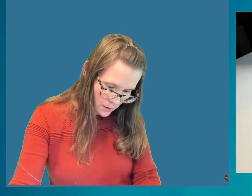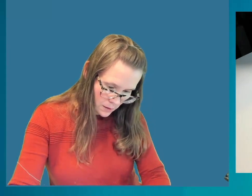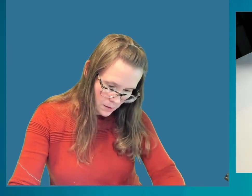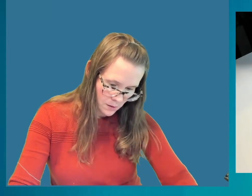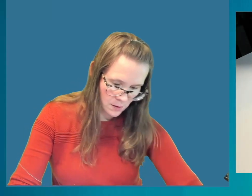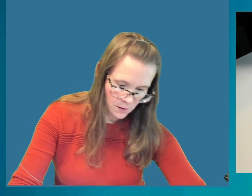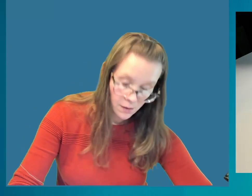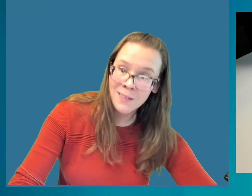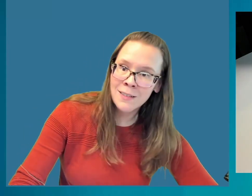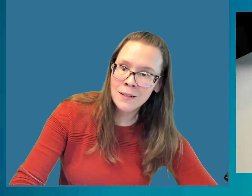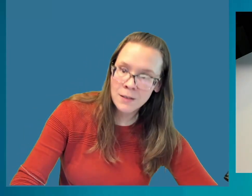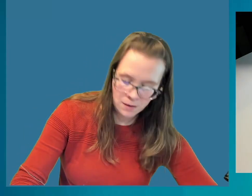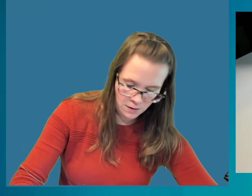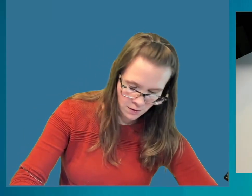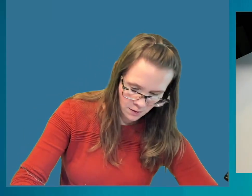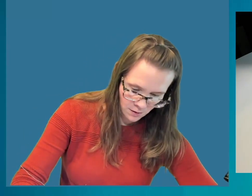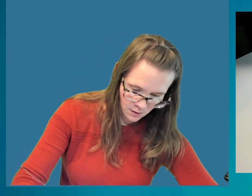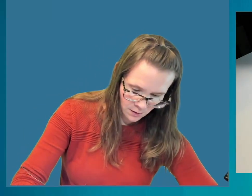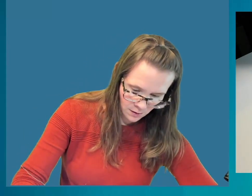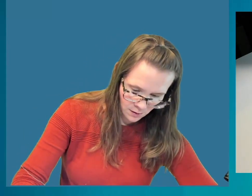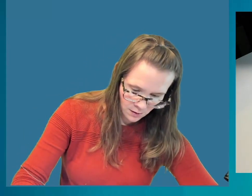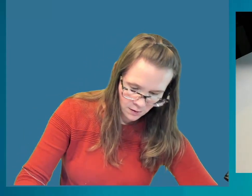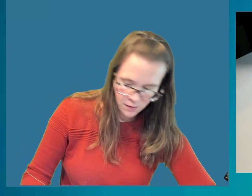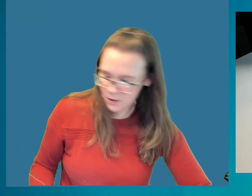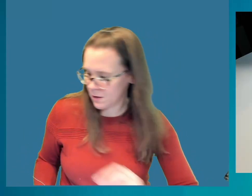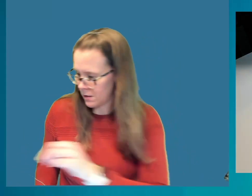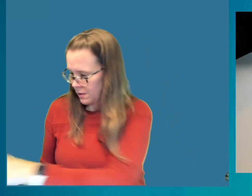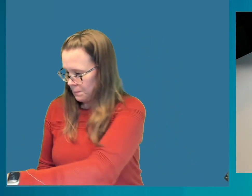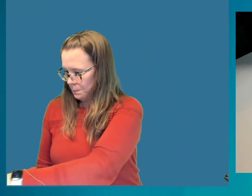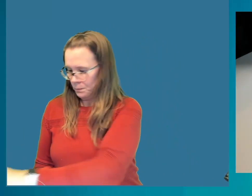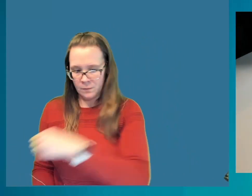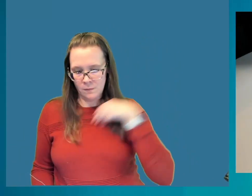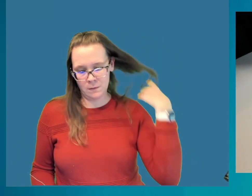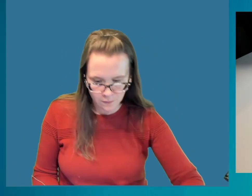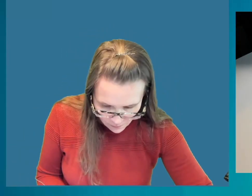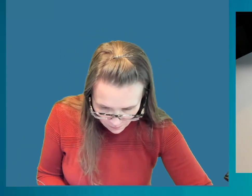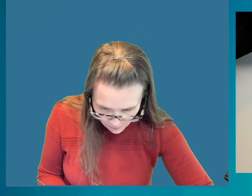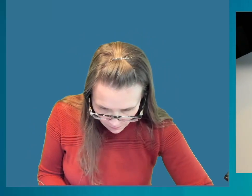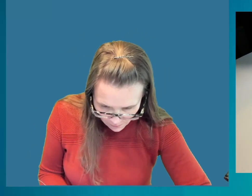want it to get tangled up later when I finish the letter and create more thread